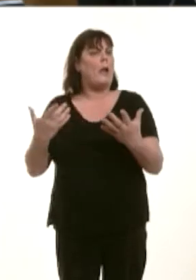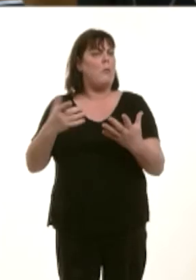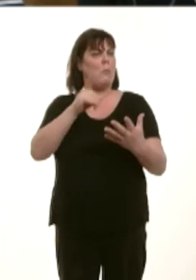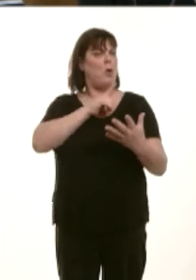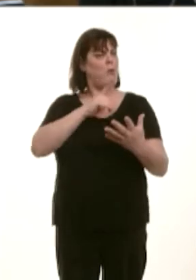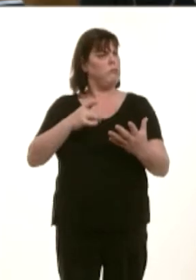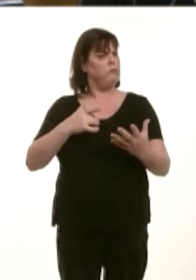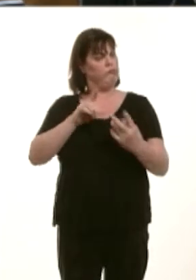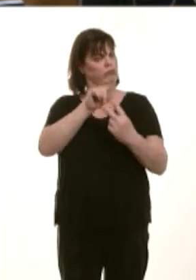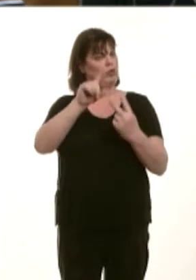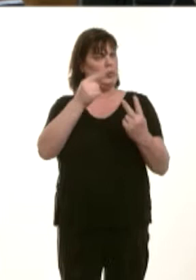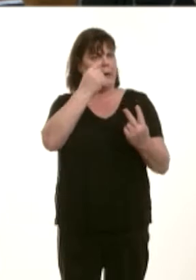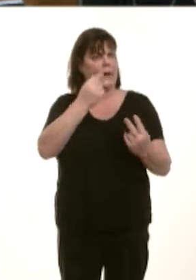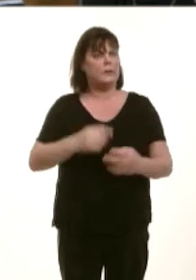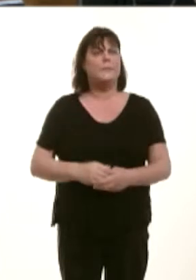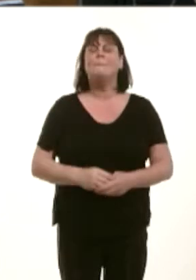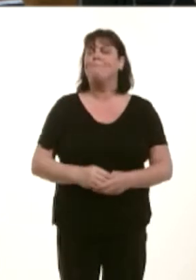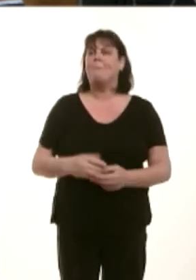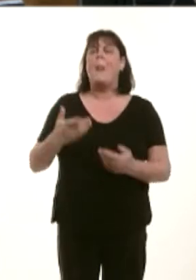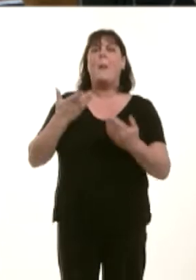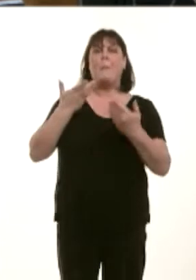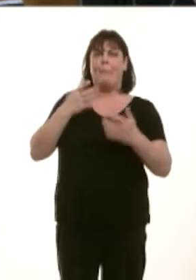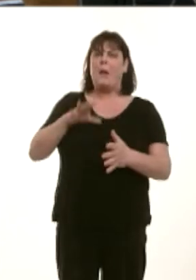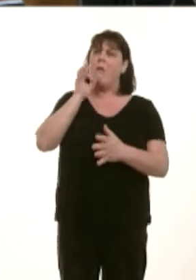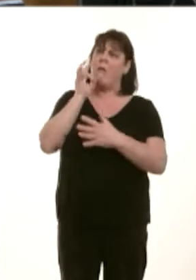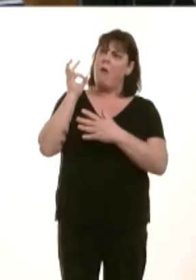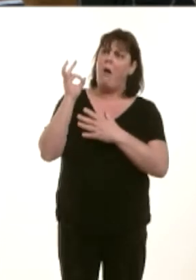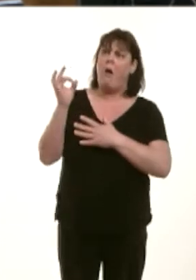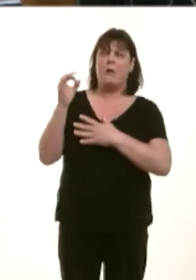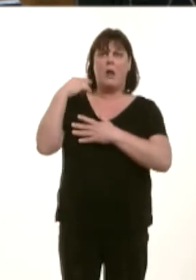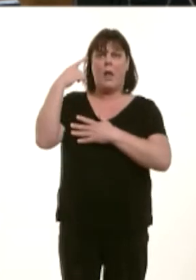Carwyn Jones: This is something that we will be progressing. This is happening, of course, with number plates on cars.